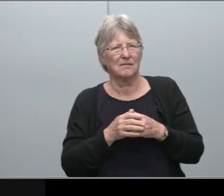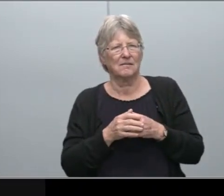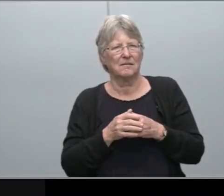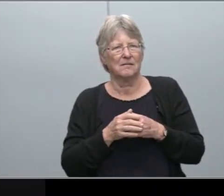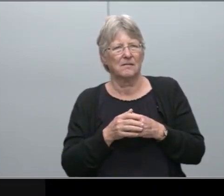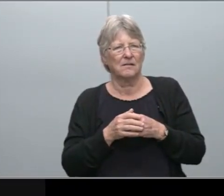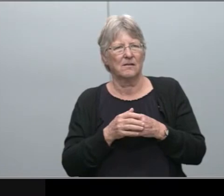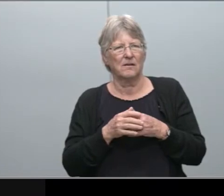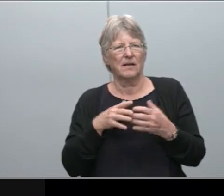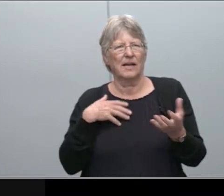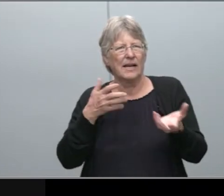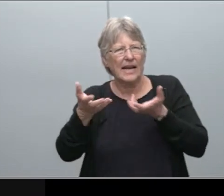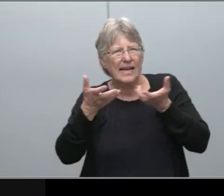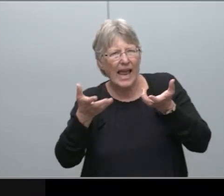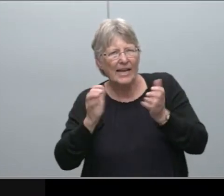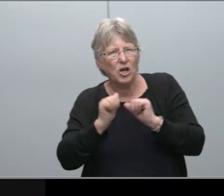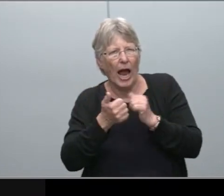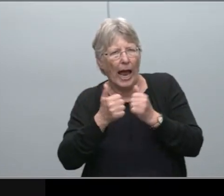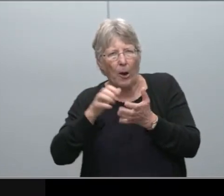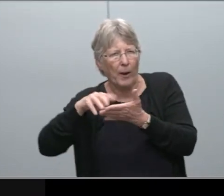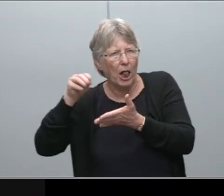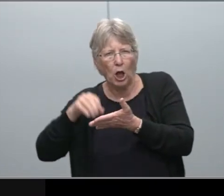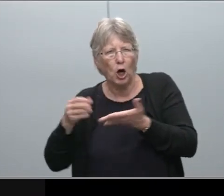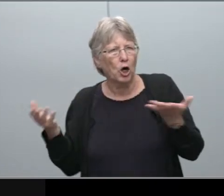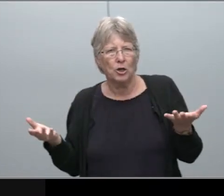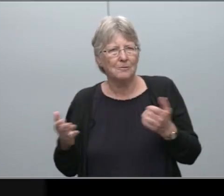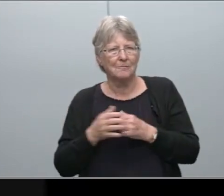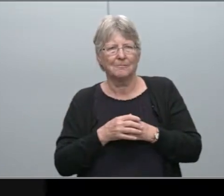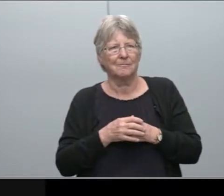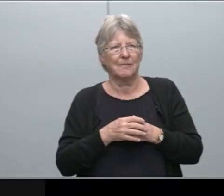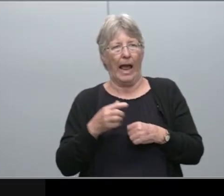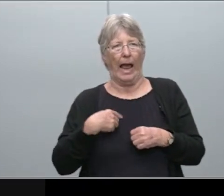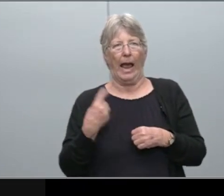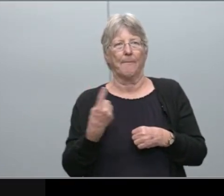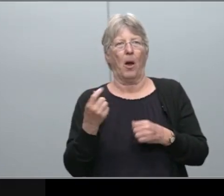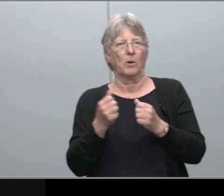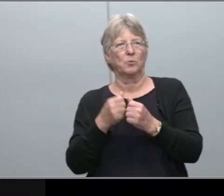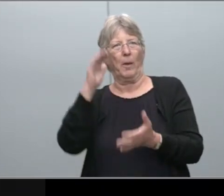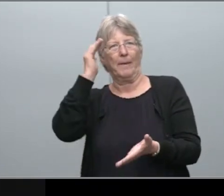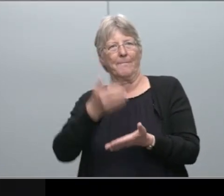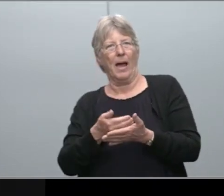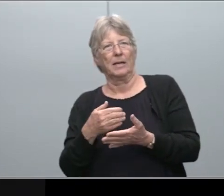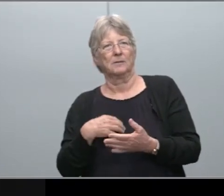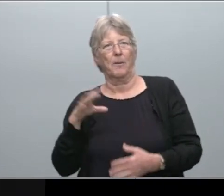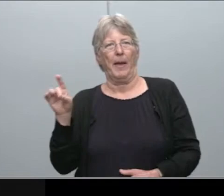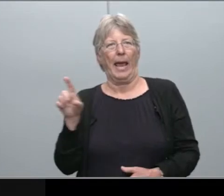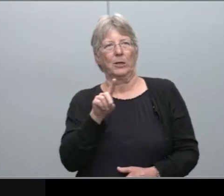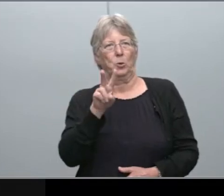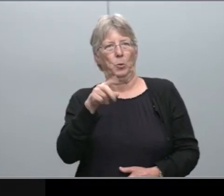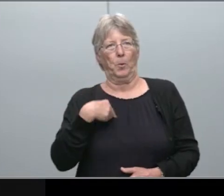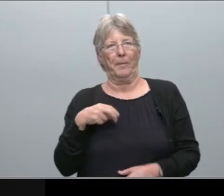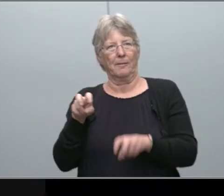the social-emotional learning for students. And so the next link has been placed into the chat. It's also up on the screen.